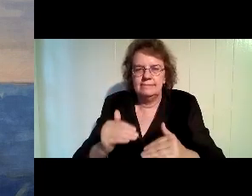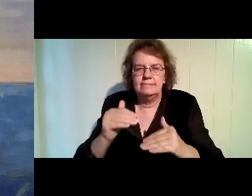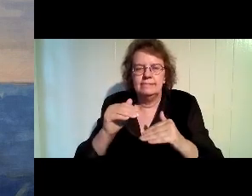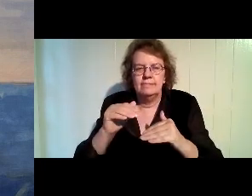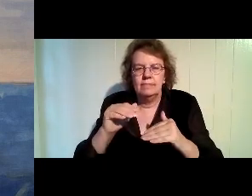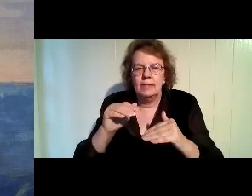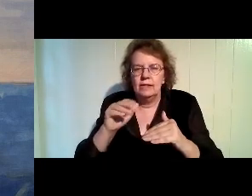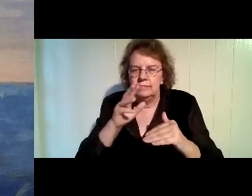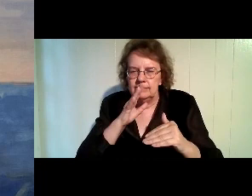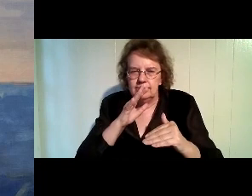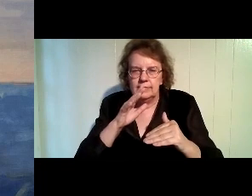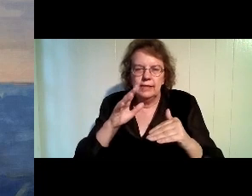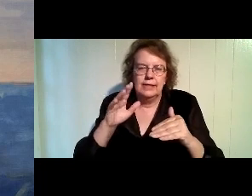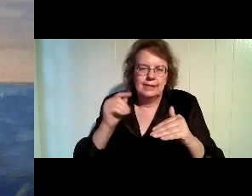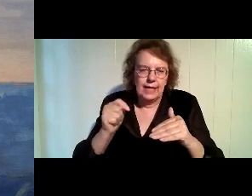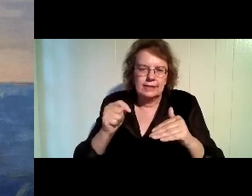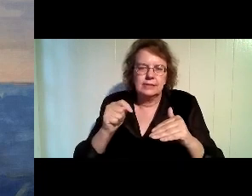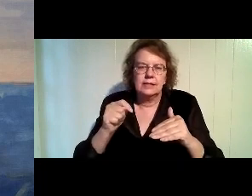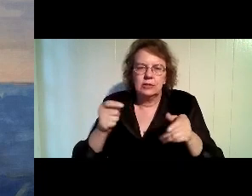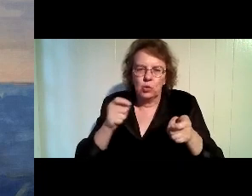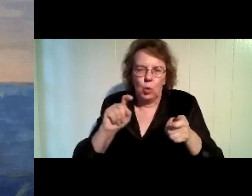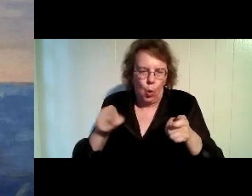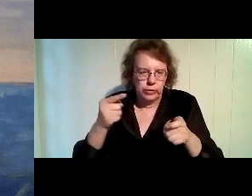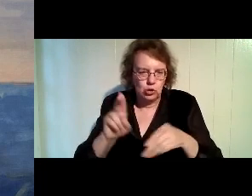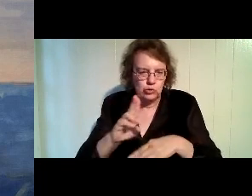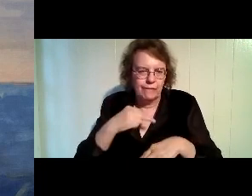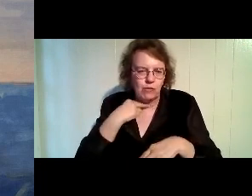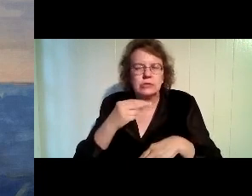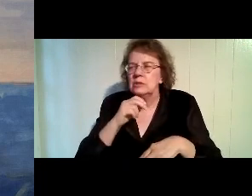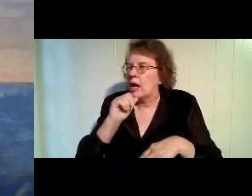control your device using only your voice, so this is not just